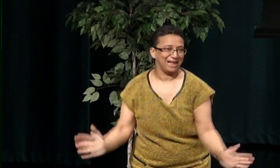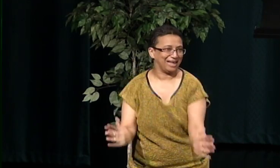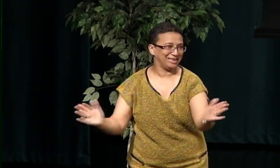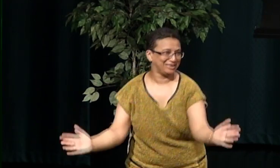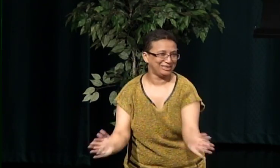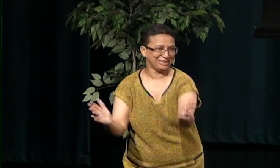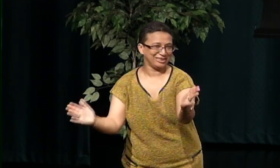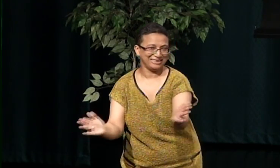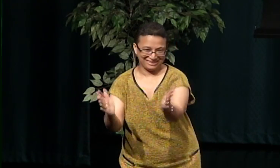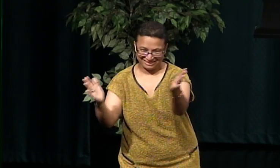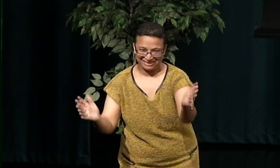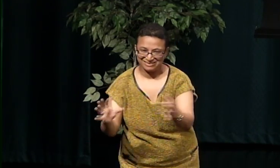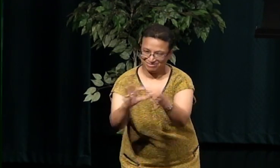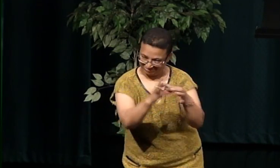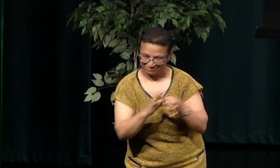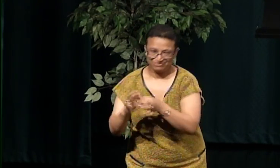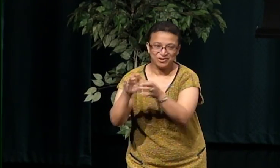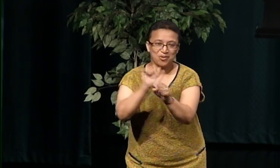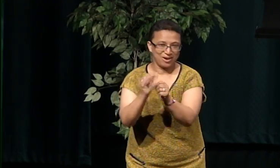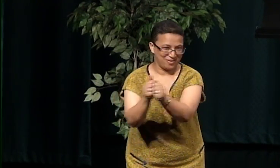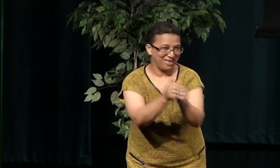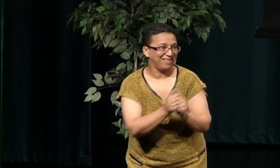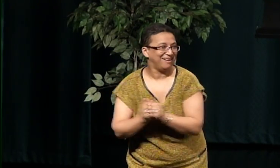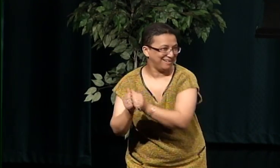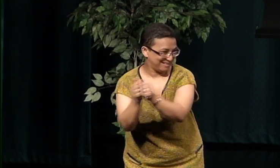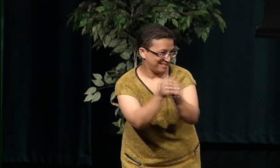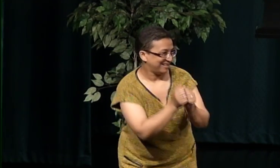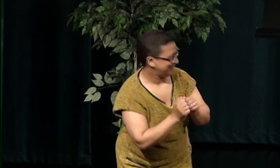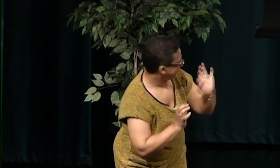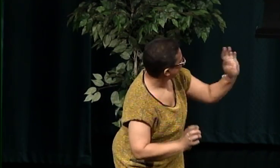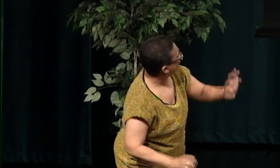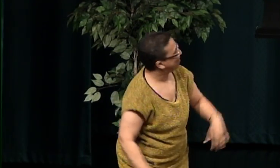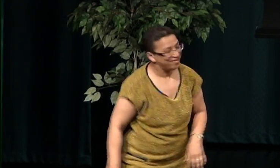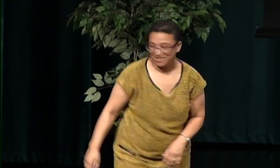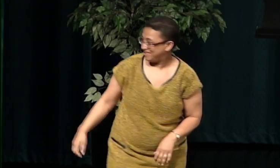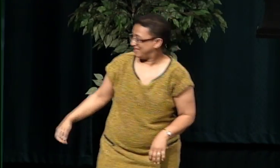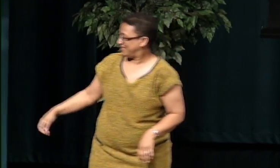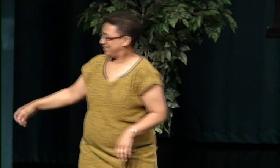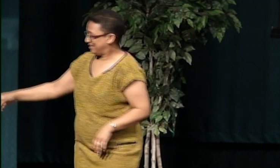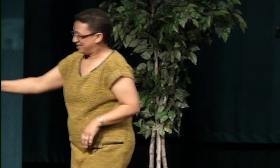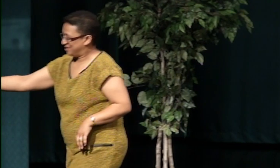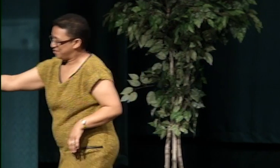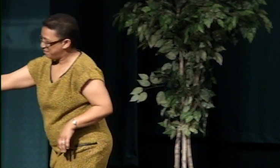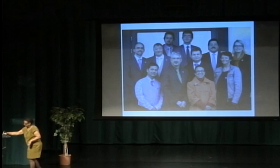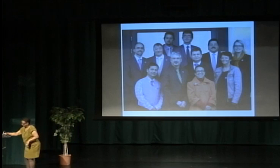We are able to work together to get our government to adopt these conventions that will support